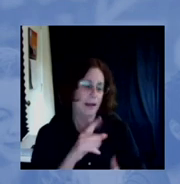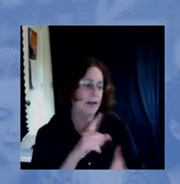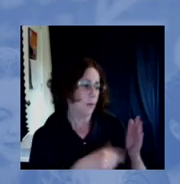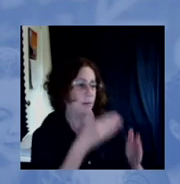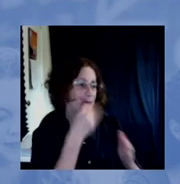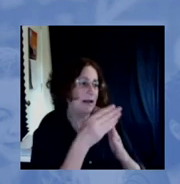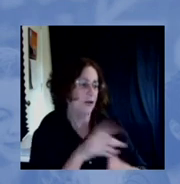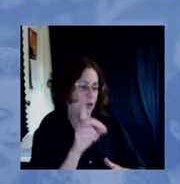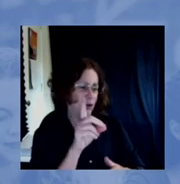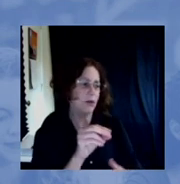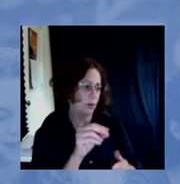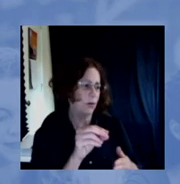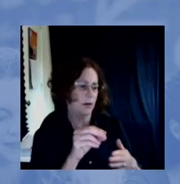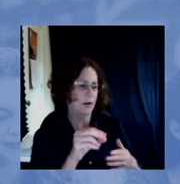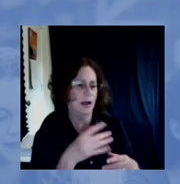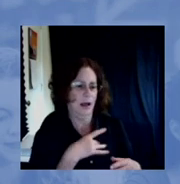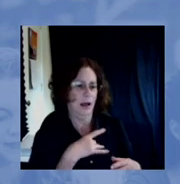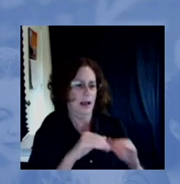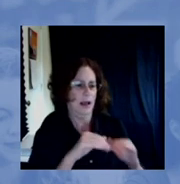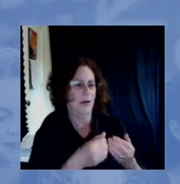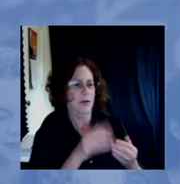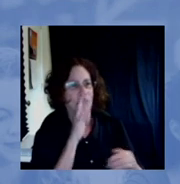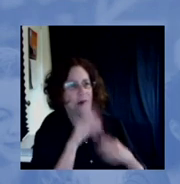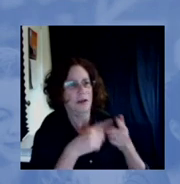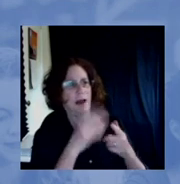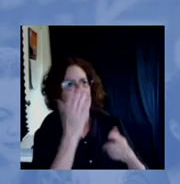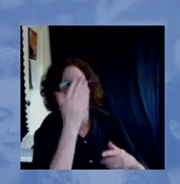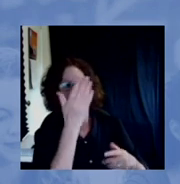YOU HAD YOUR HANDY MIRROR PROP OVER THERE. GOTTA LOOK IN THE MIRROR SOMETIMES BECAUSE